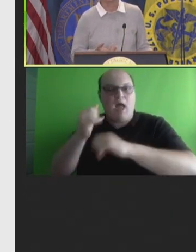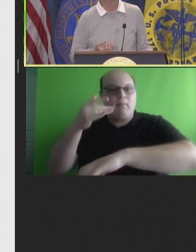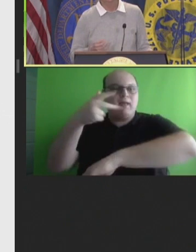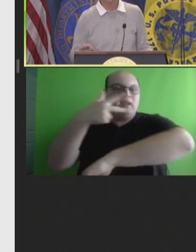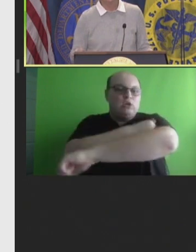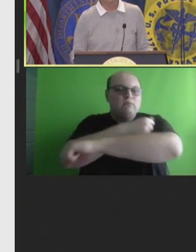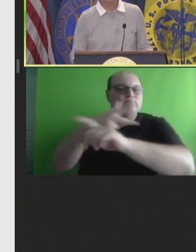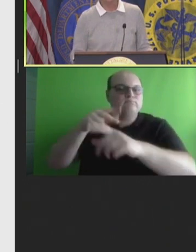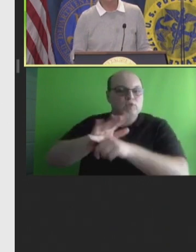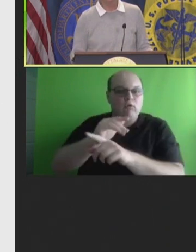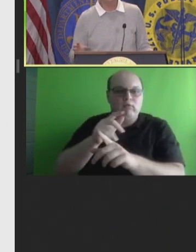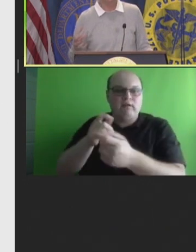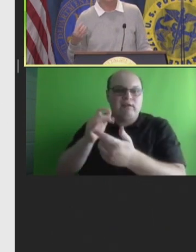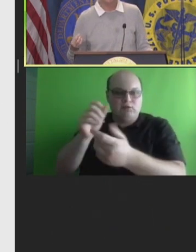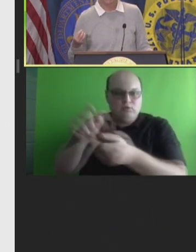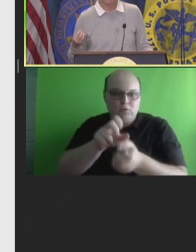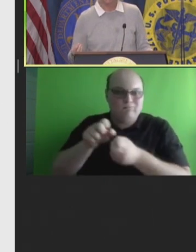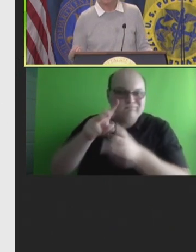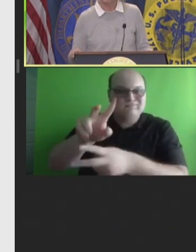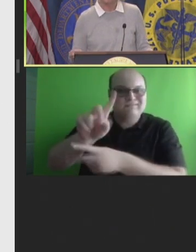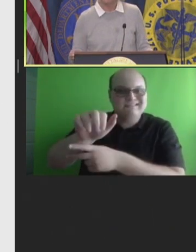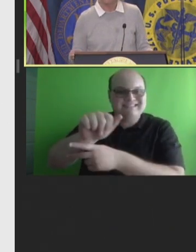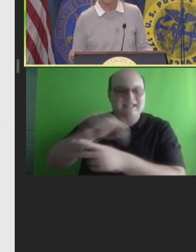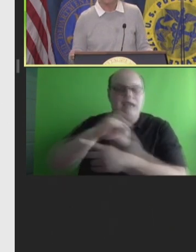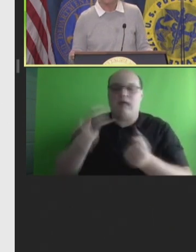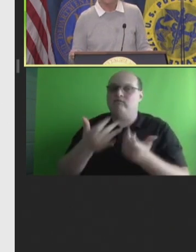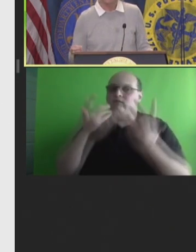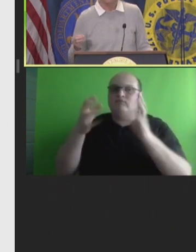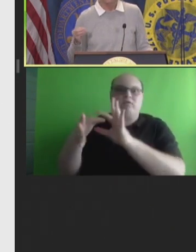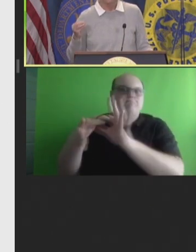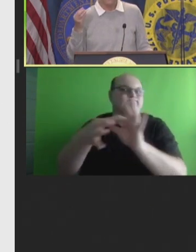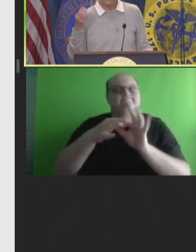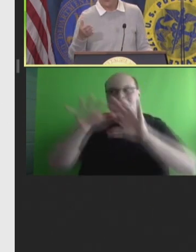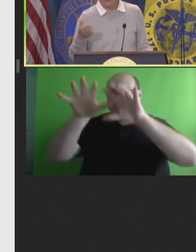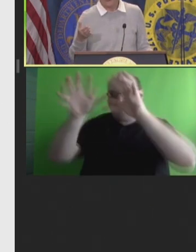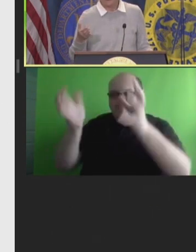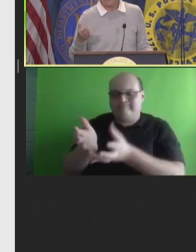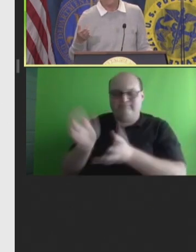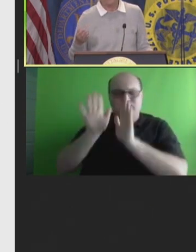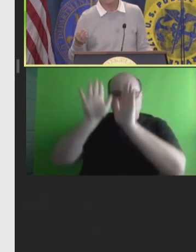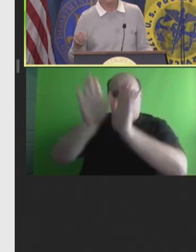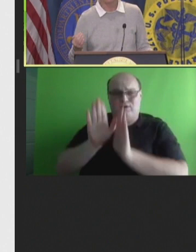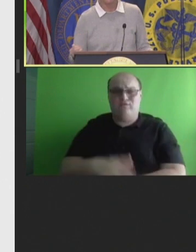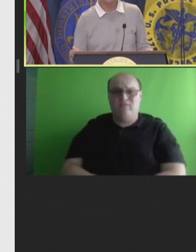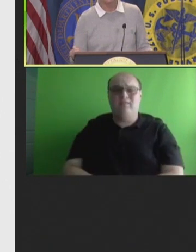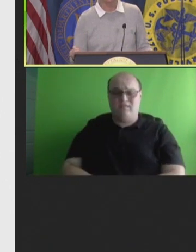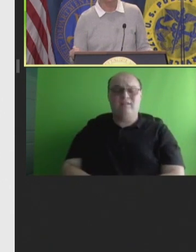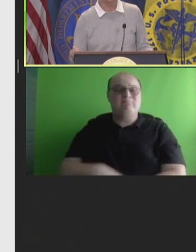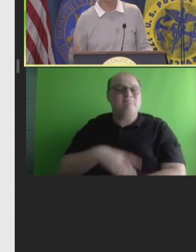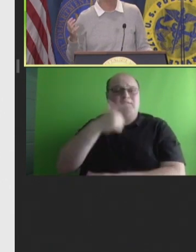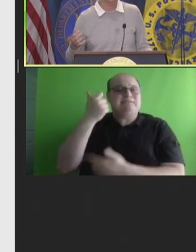We've just built an incredible network with this supplemental funding, and the